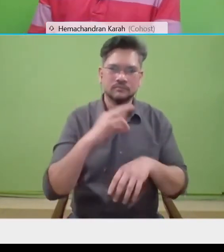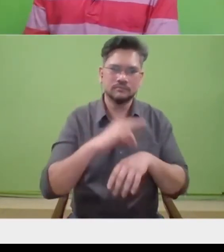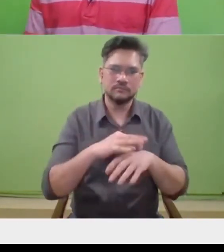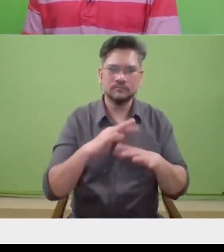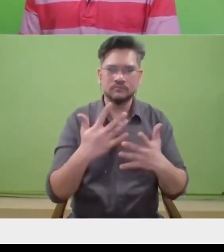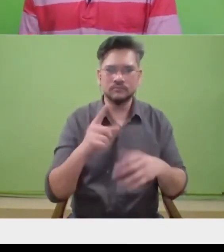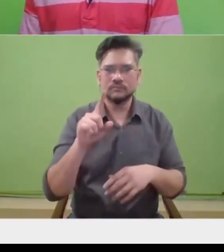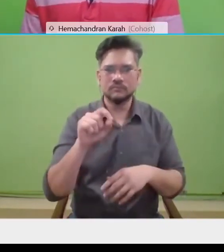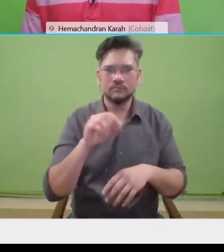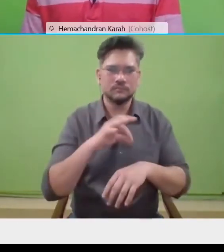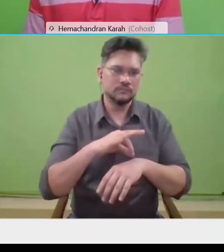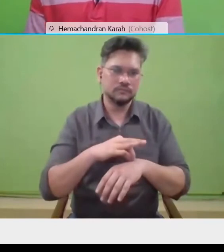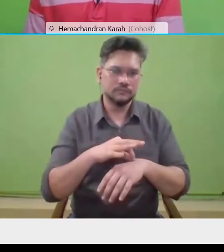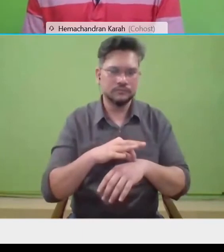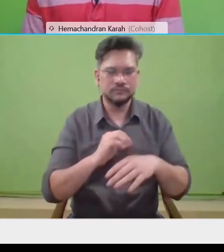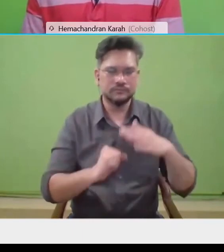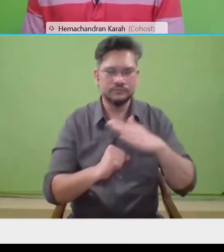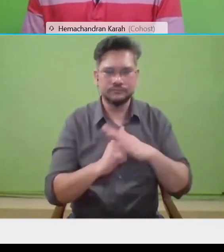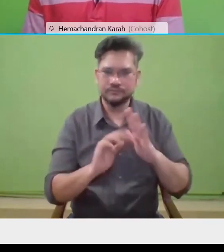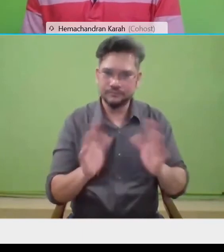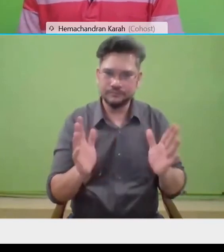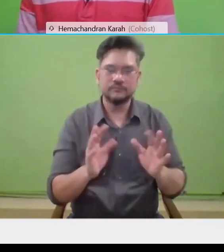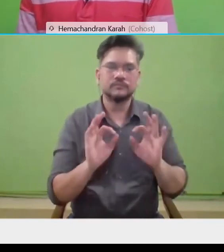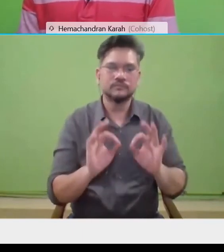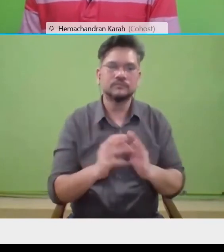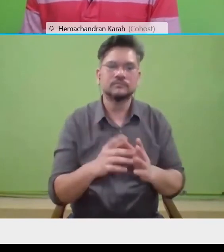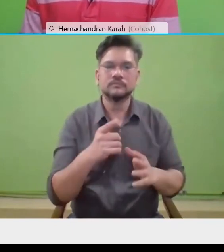okay right so there are two questions still remaining here in the chat and